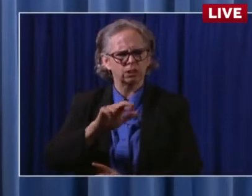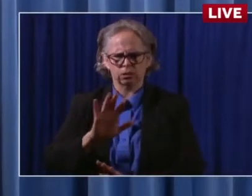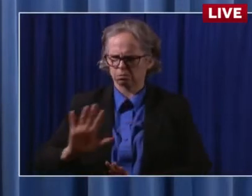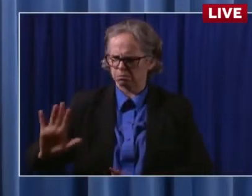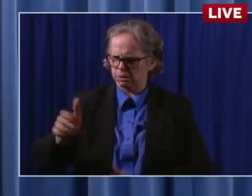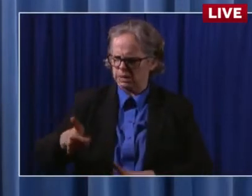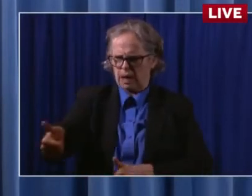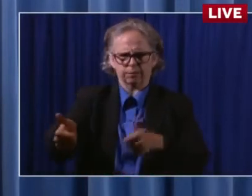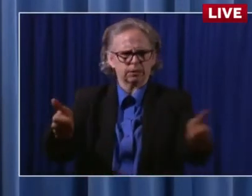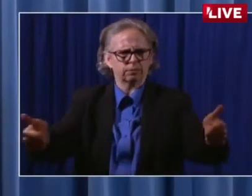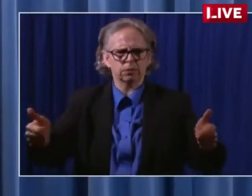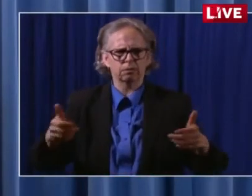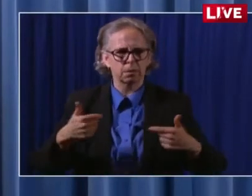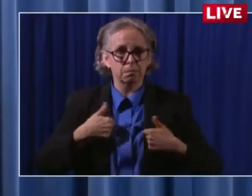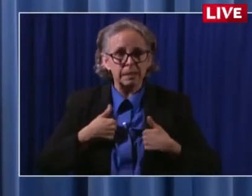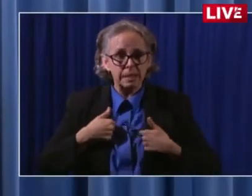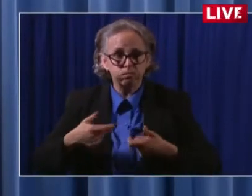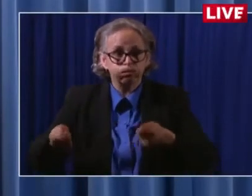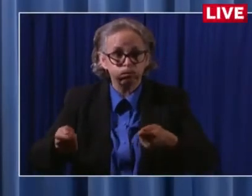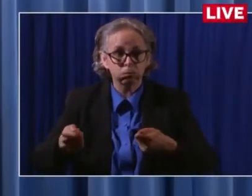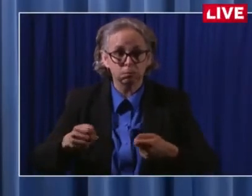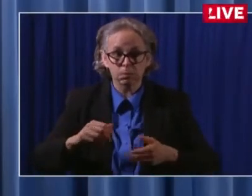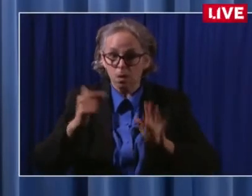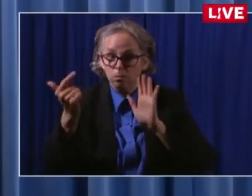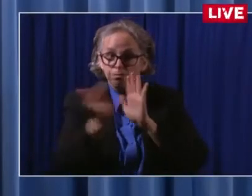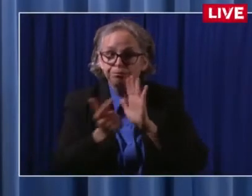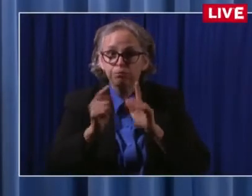IT IS A GREAT TRADITION IN OUR COUNTRY.